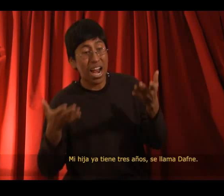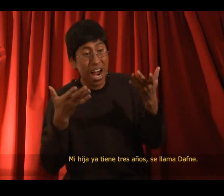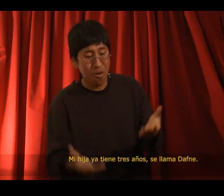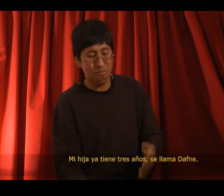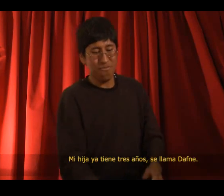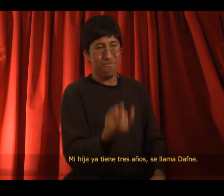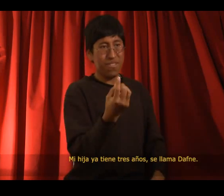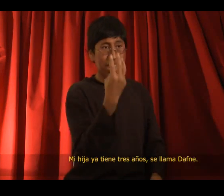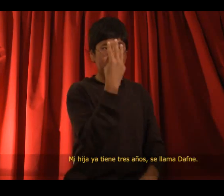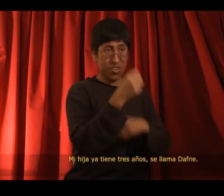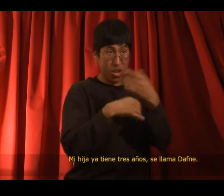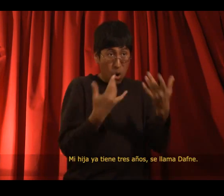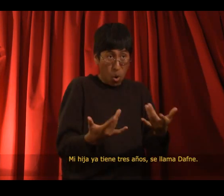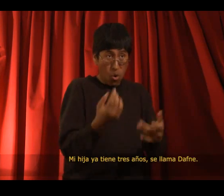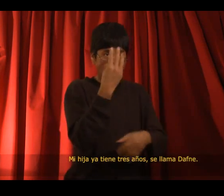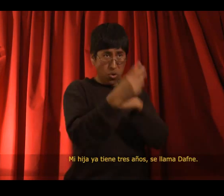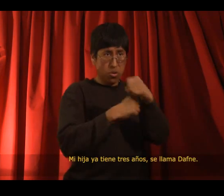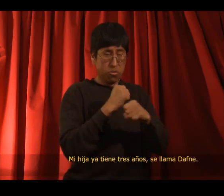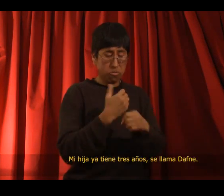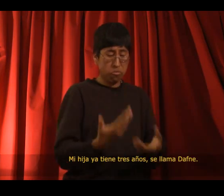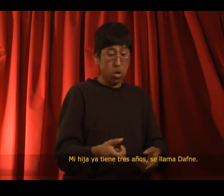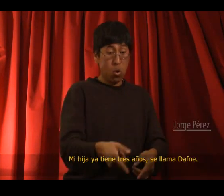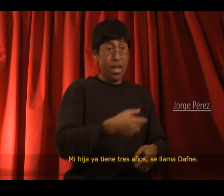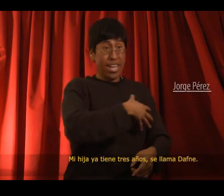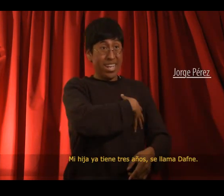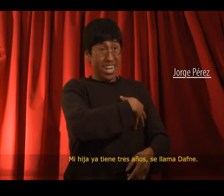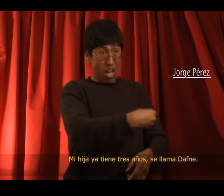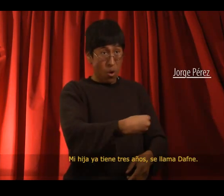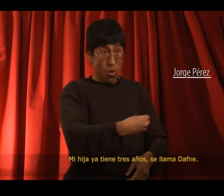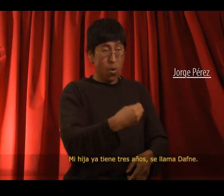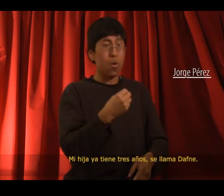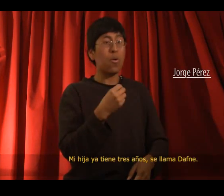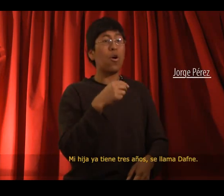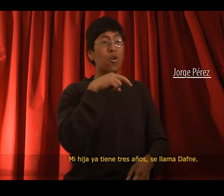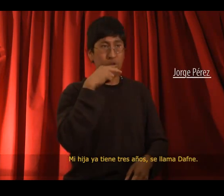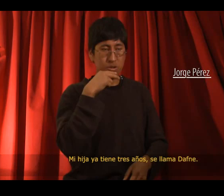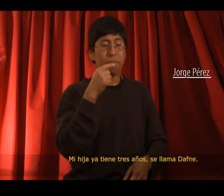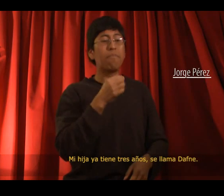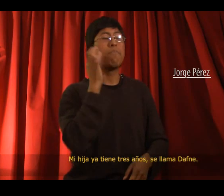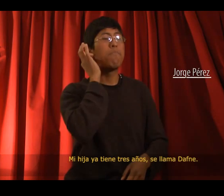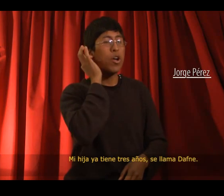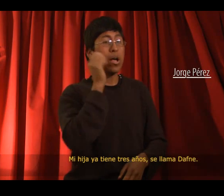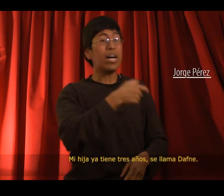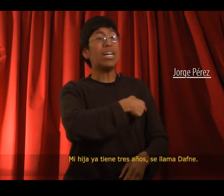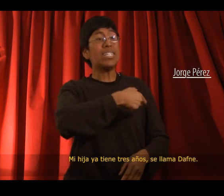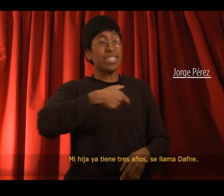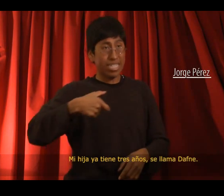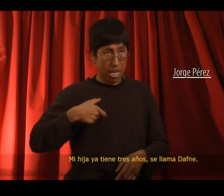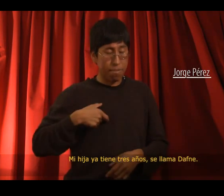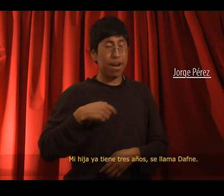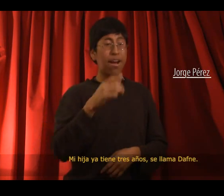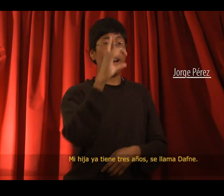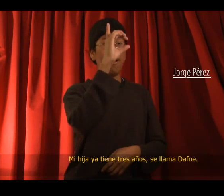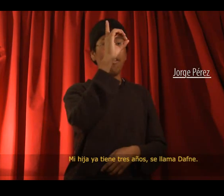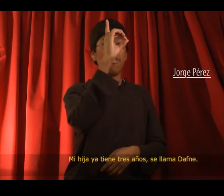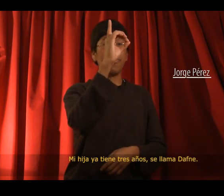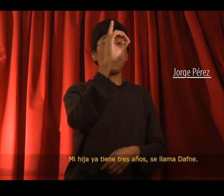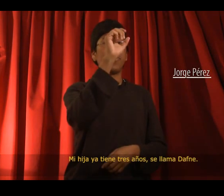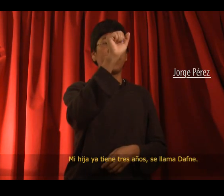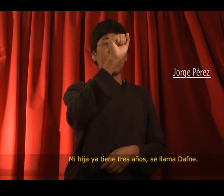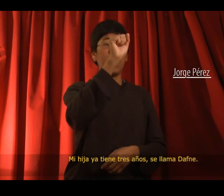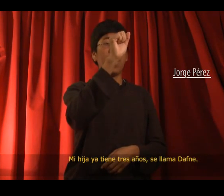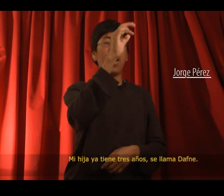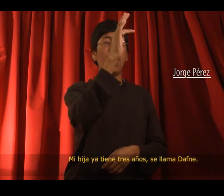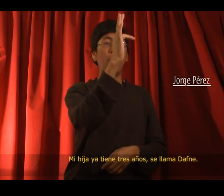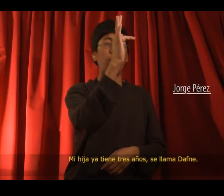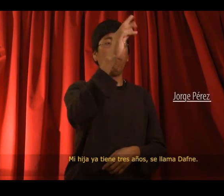My daughter is now three years old. Her name is Dafne.